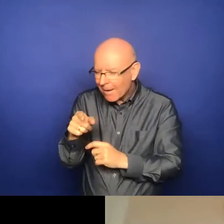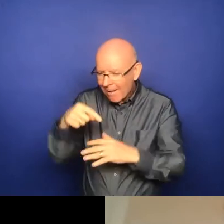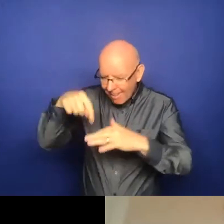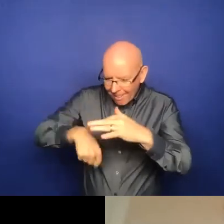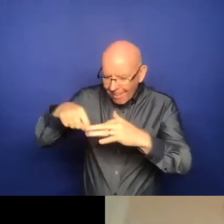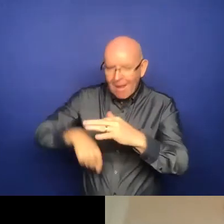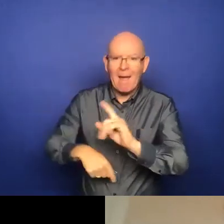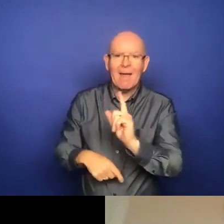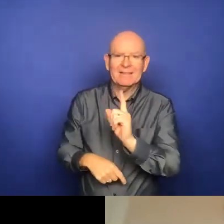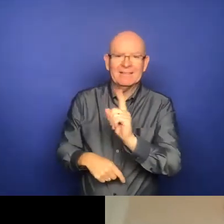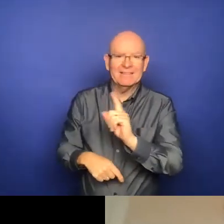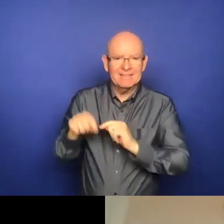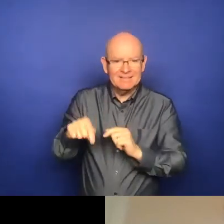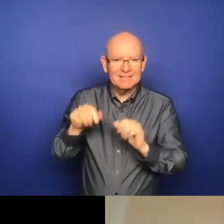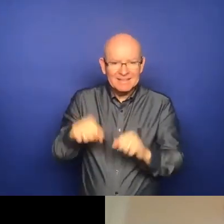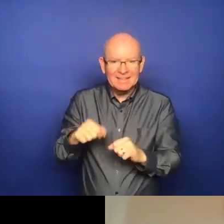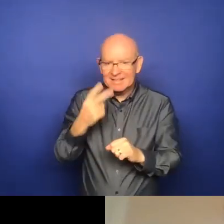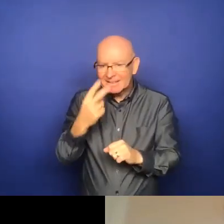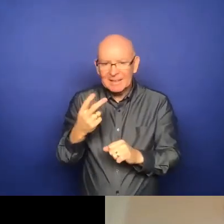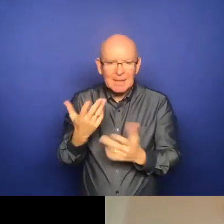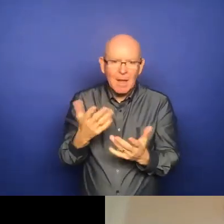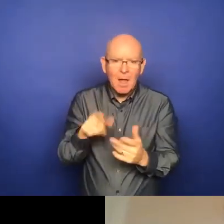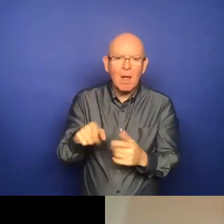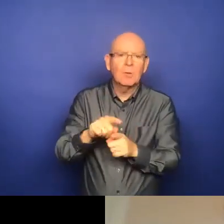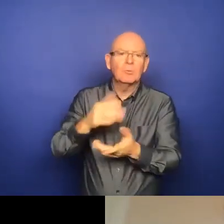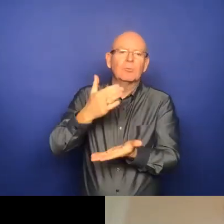, looking at it, evaluating, building on it, understanding